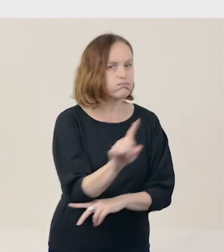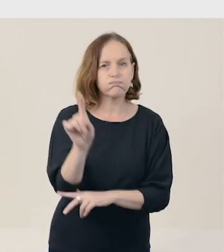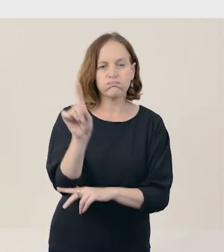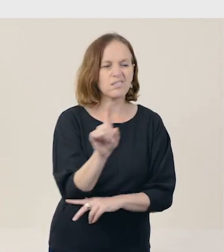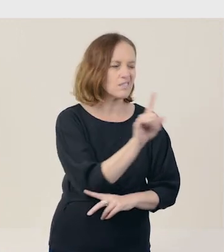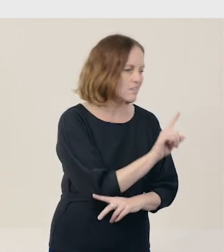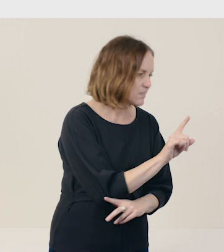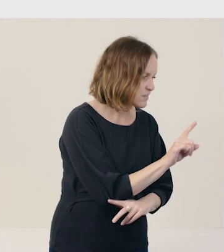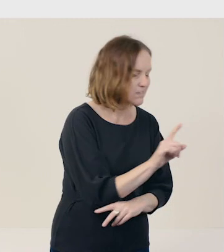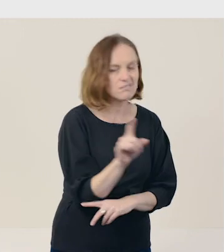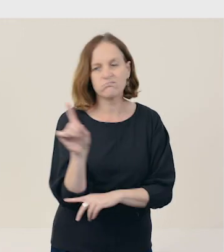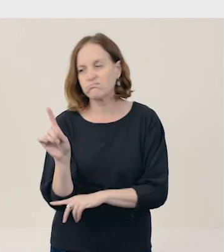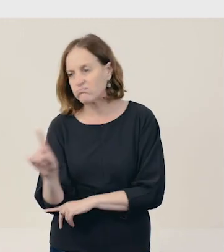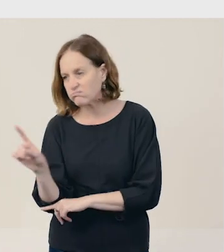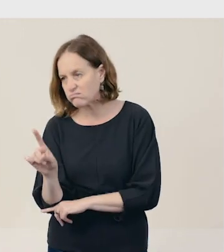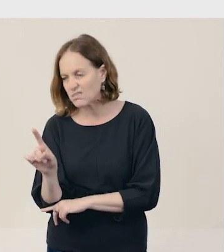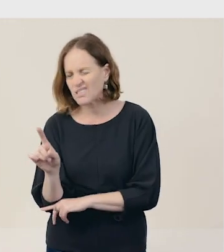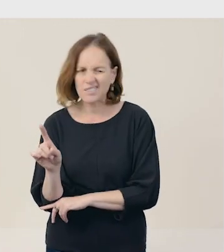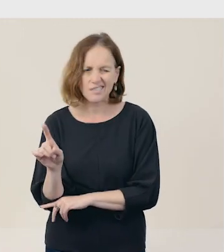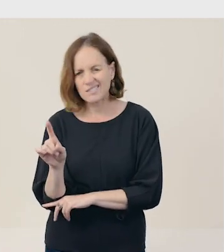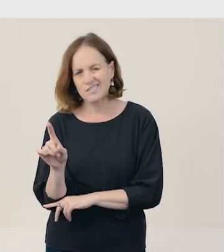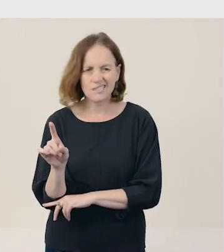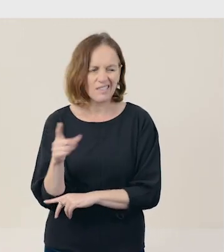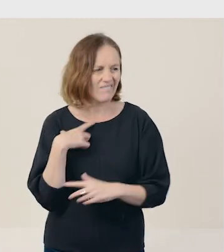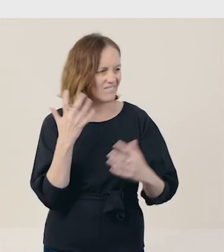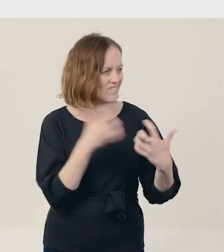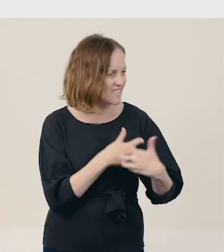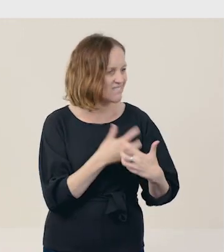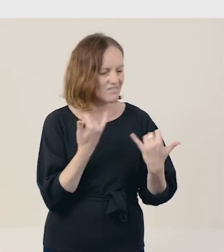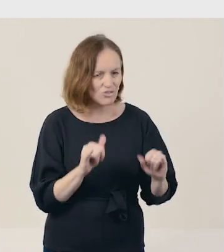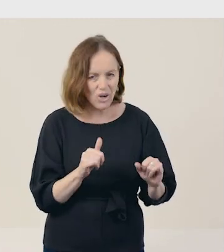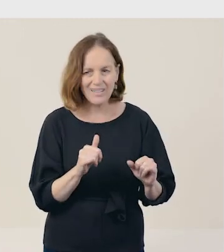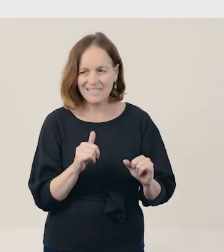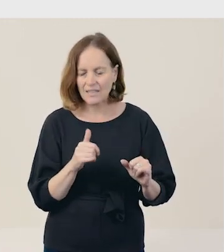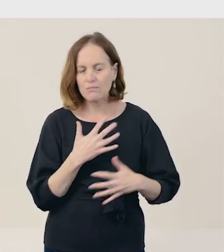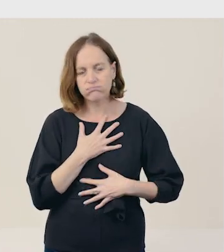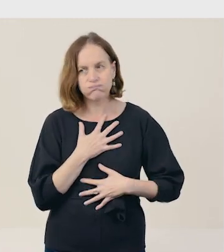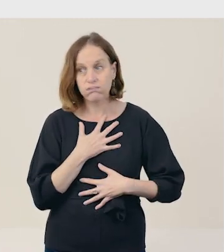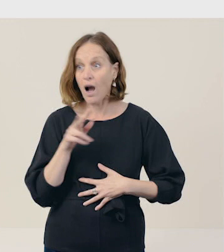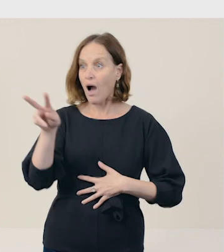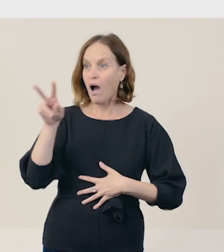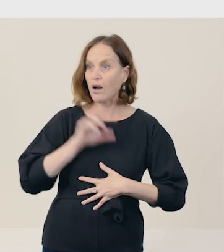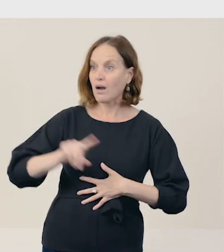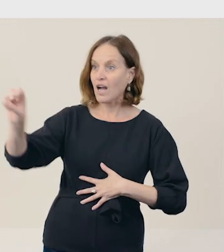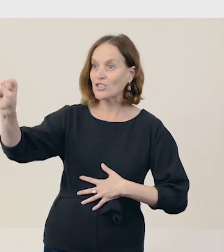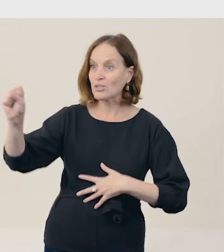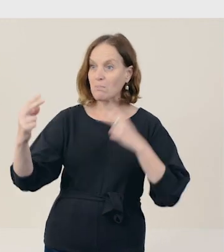He loitered here, he loitered there, 'til he was like to drop. Until at last, in sheer despair, he sought a barber's shop.